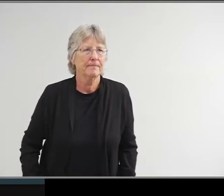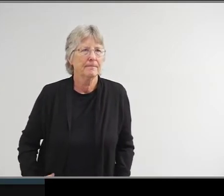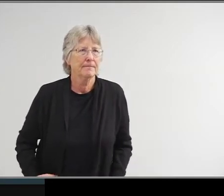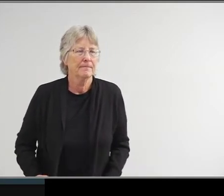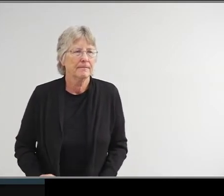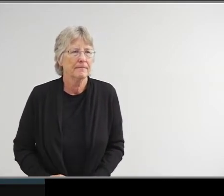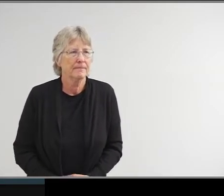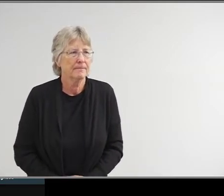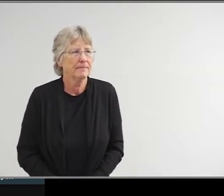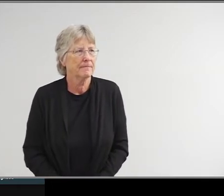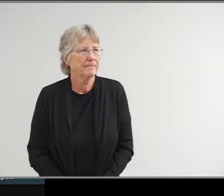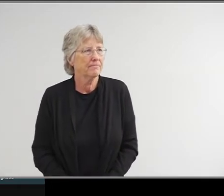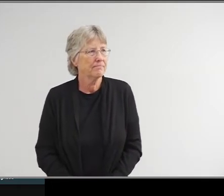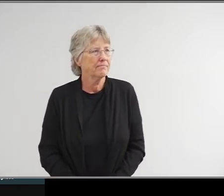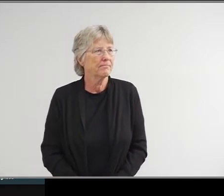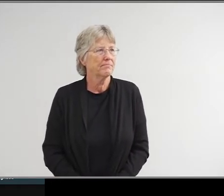Okay, any further discussion?